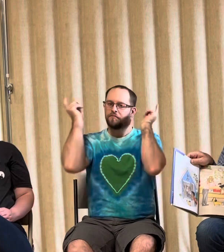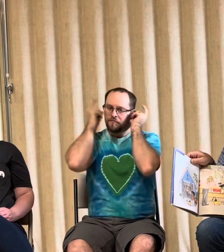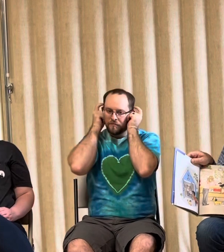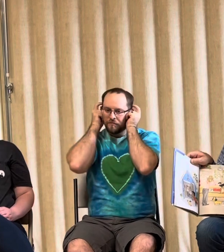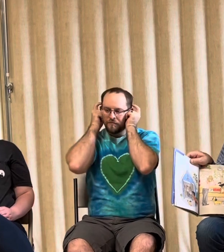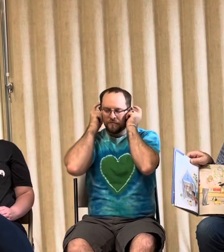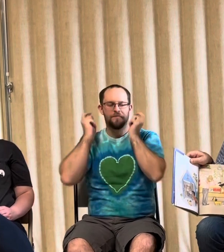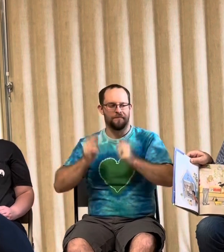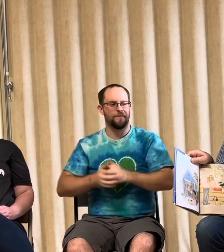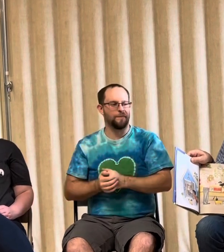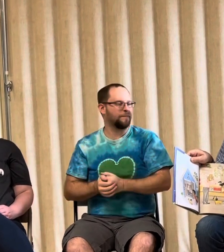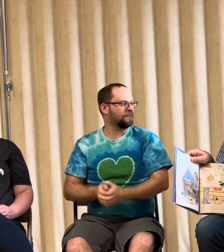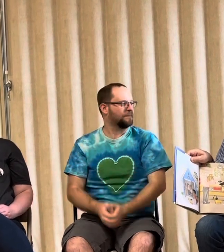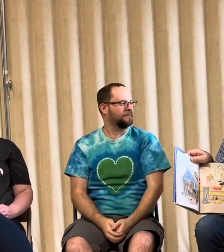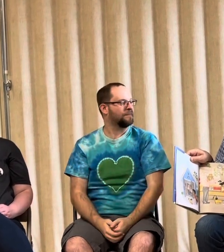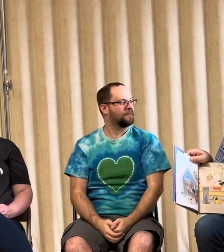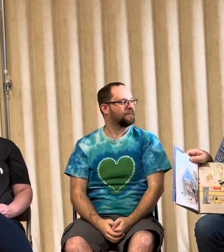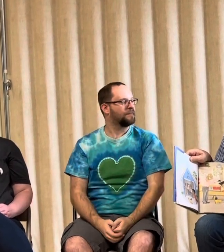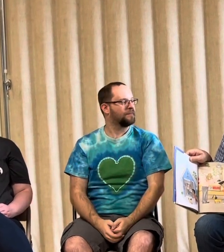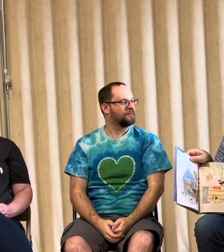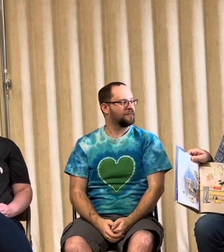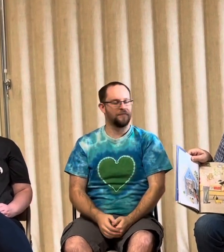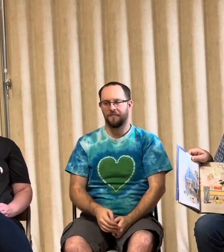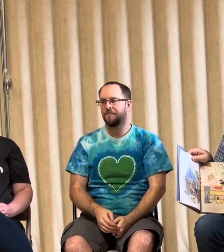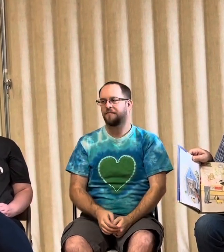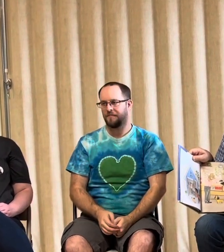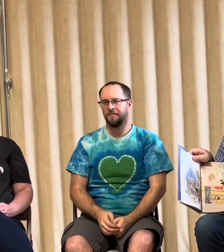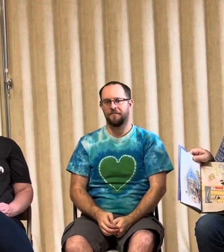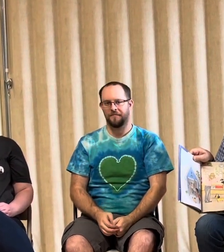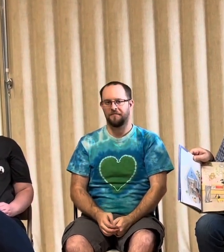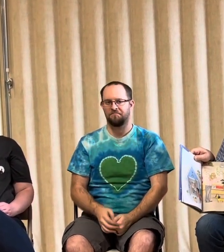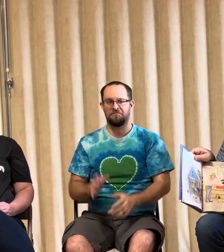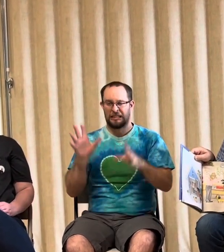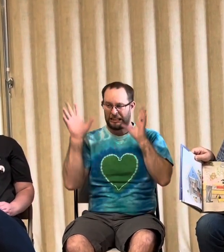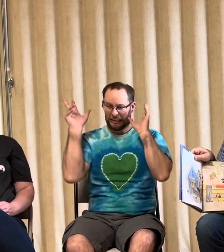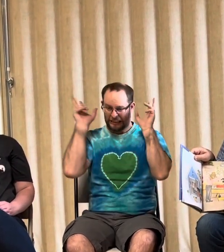doesn't, and so he doesn't get too much of the sound and noise and things while they're doing